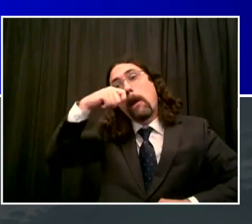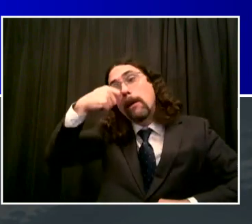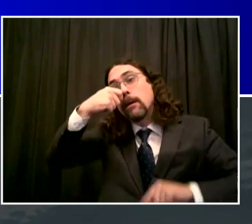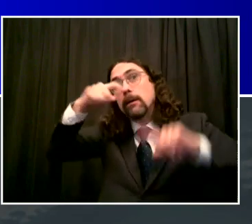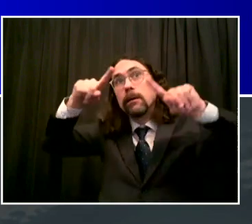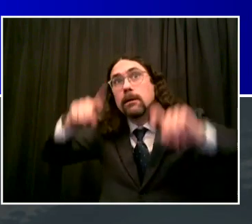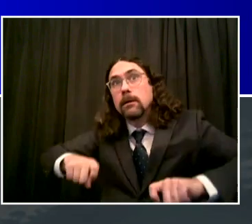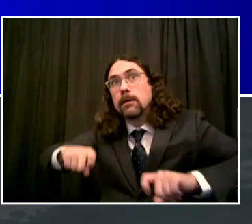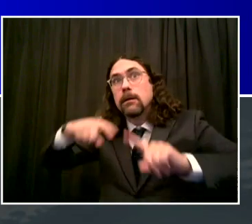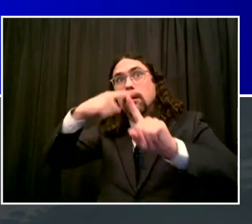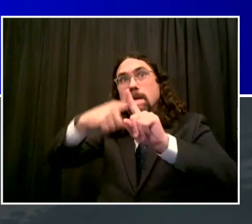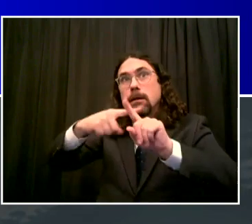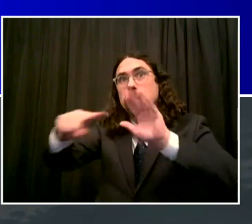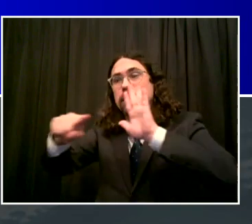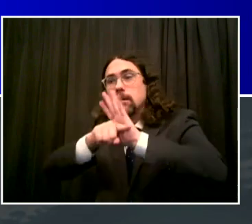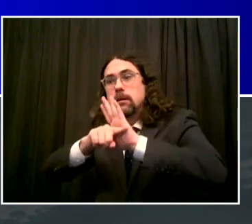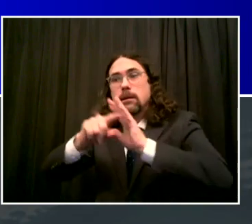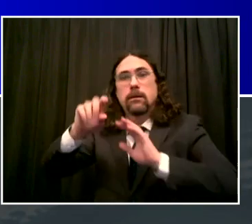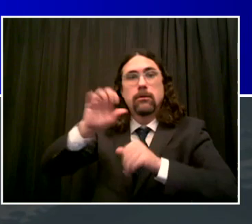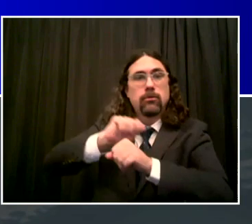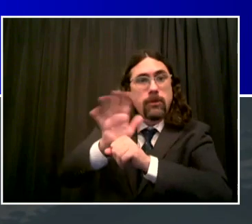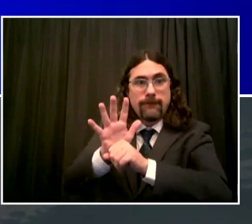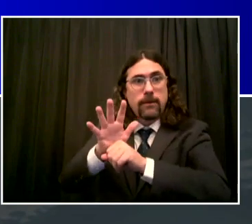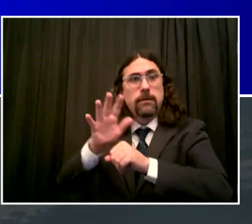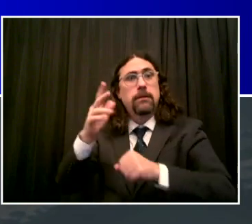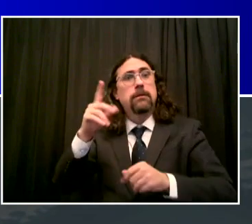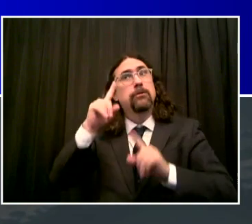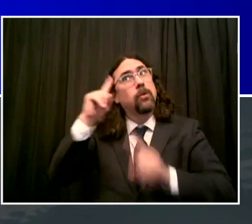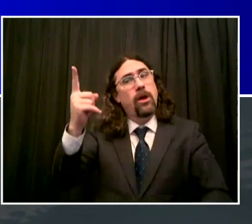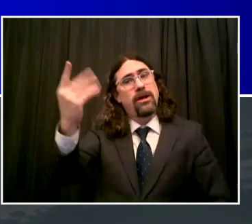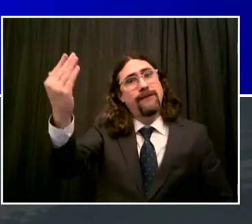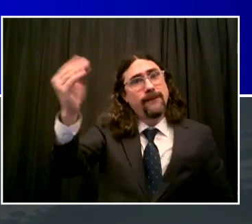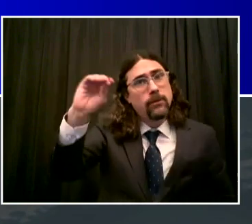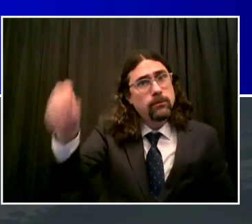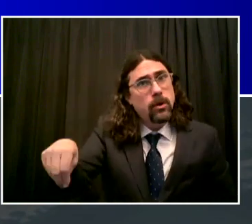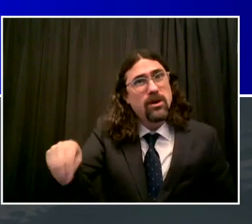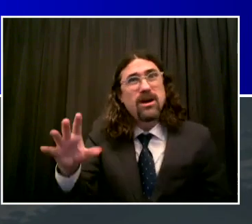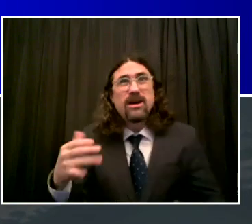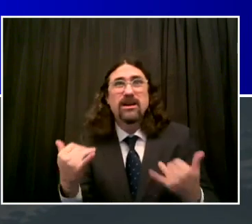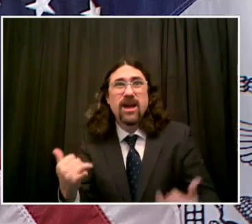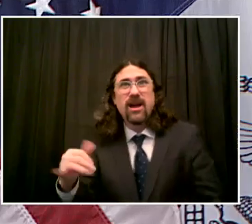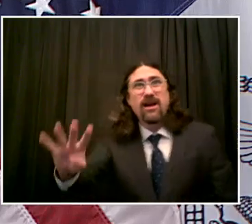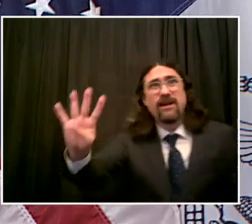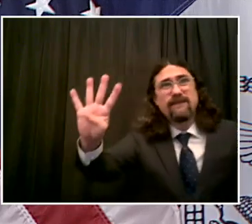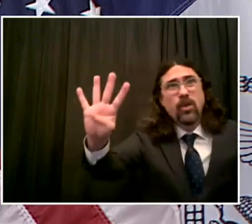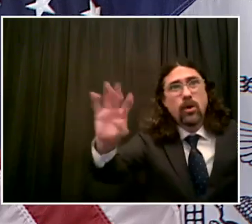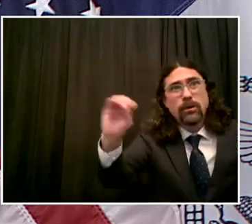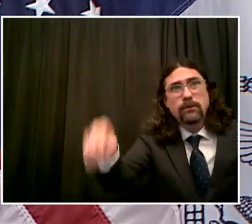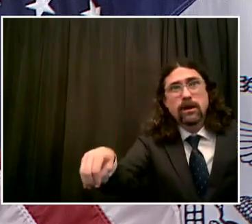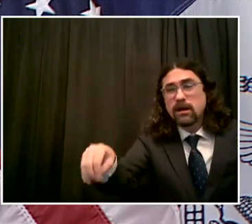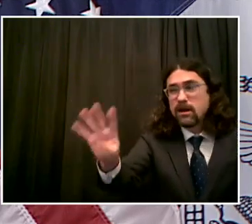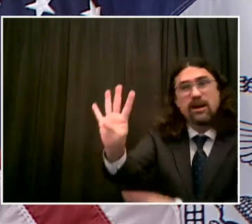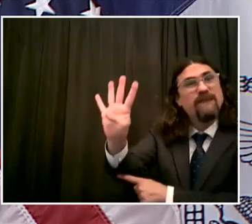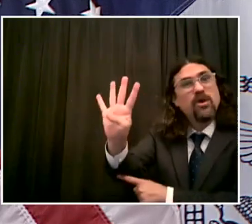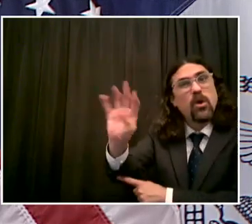I WANT TO MAKE CLEAR BEFORE